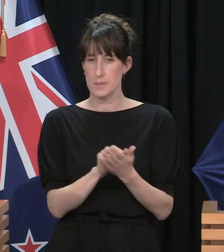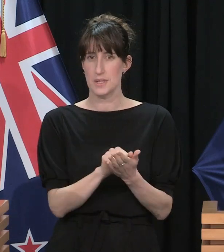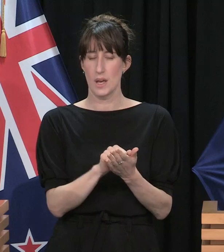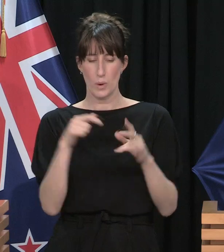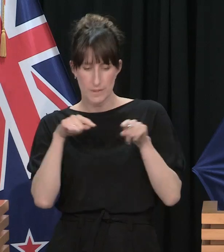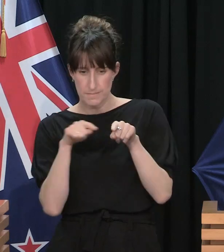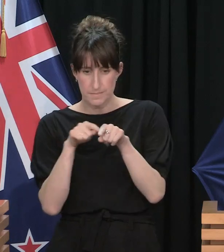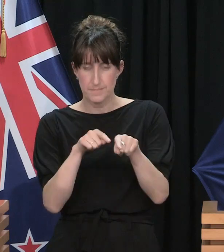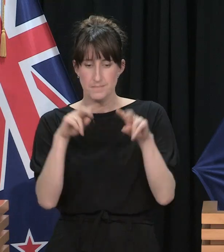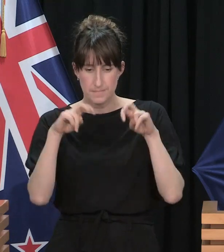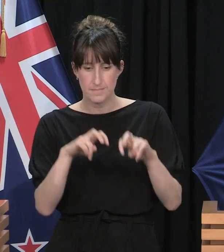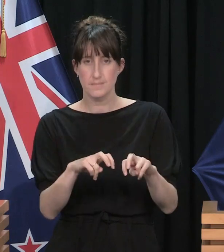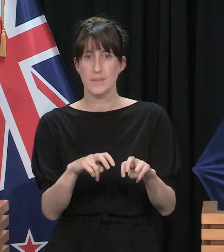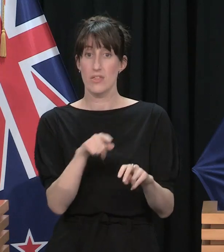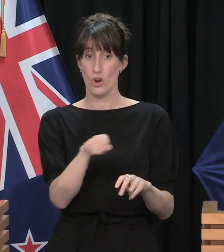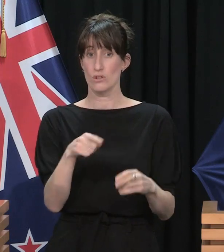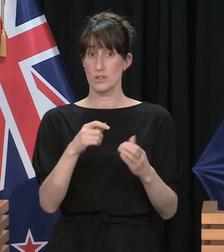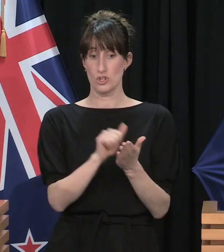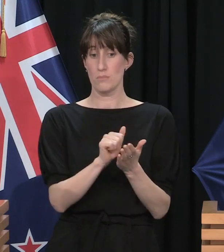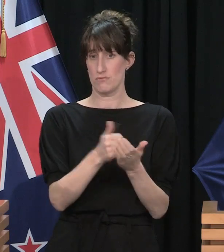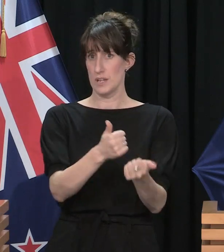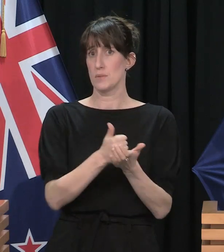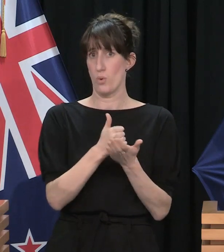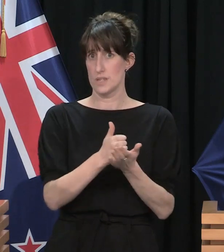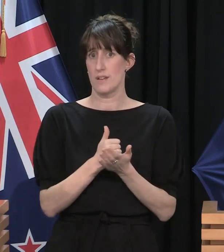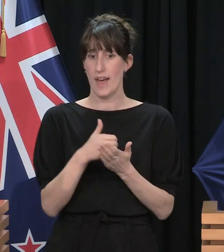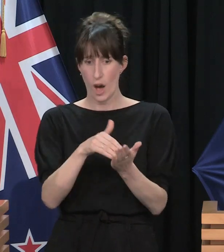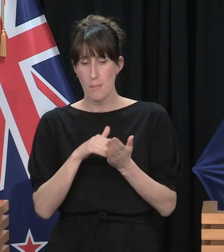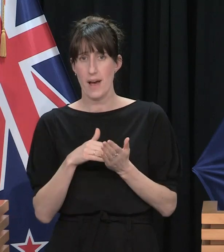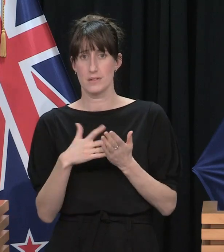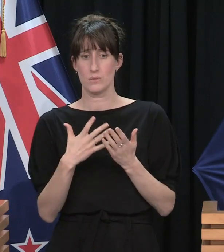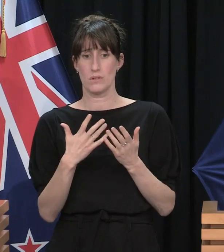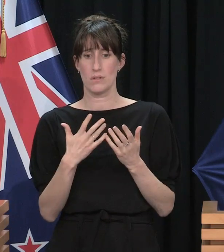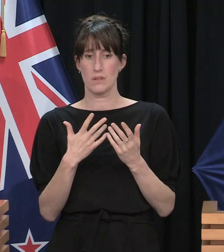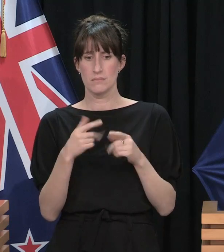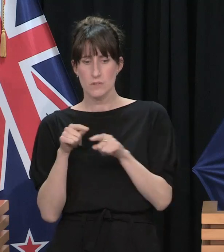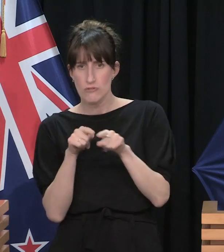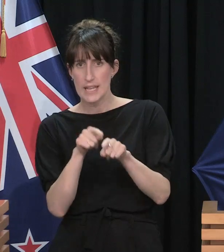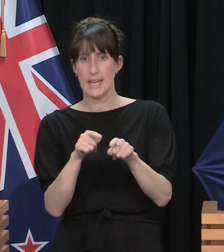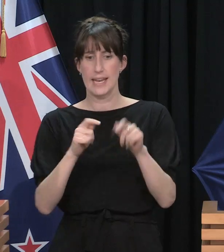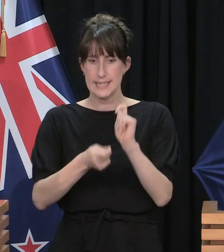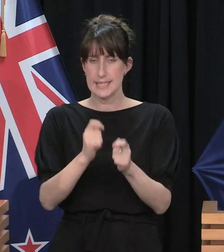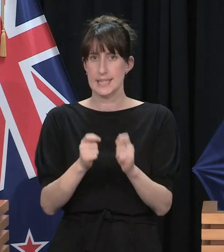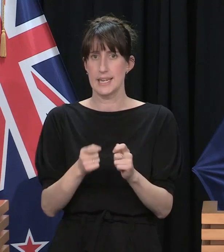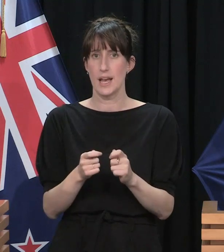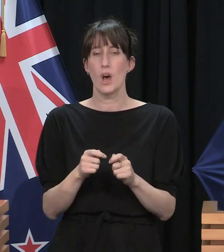were visited - and they have been greatly cooperative and helpful in supporting